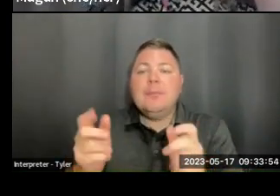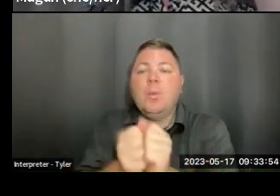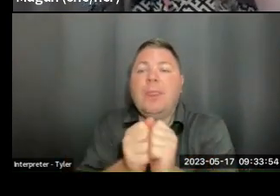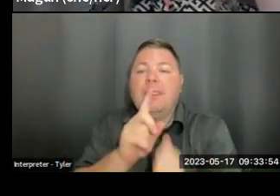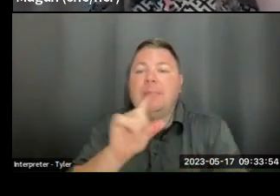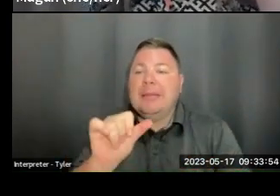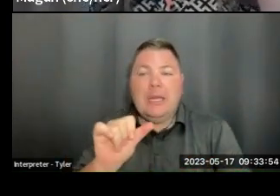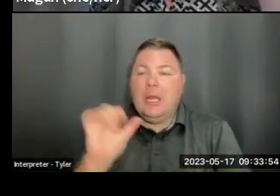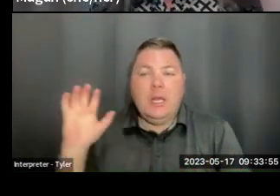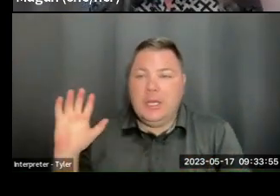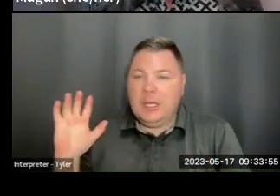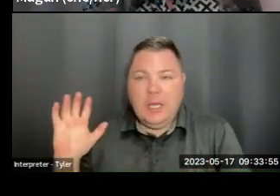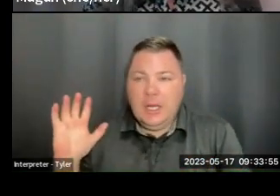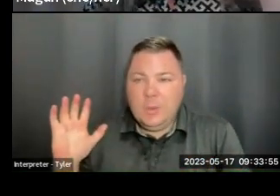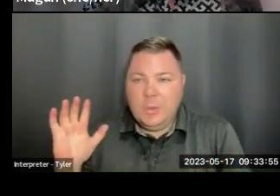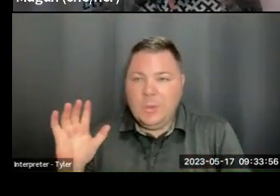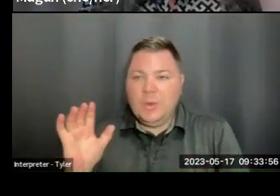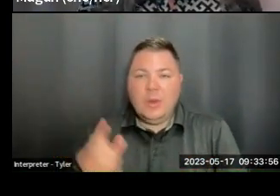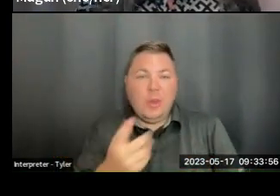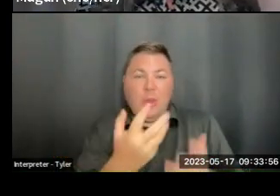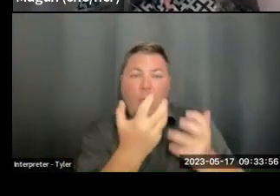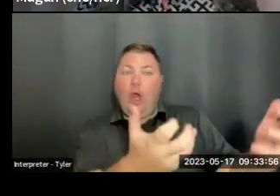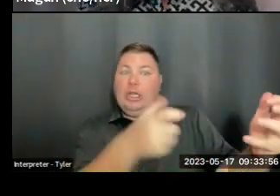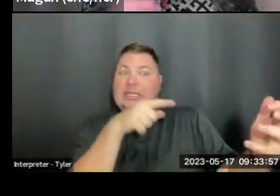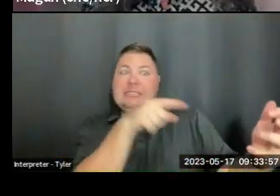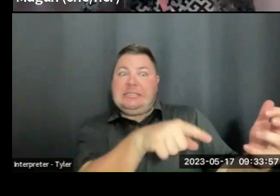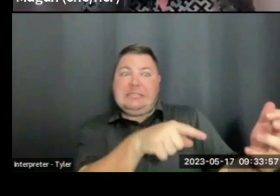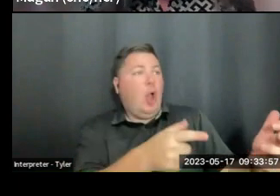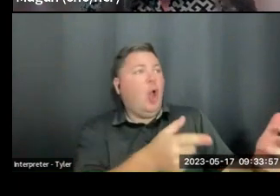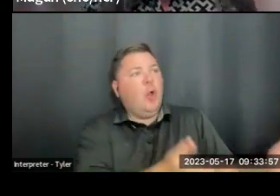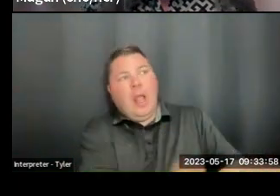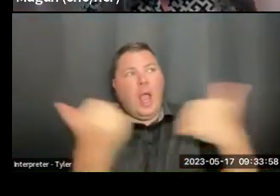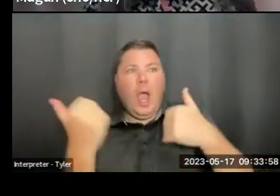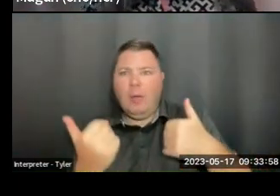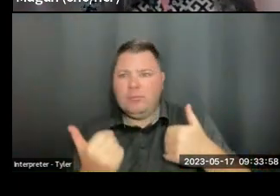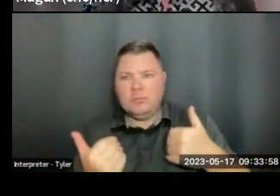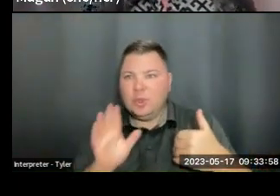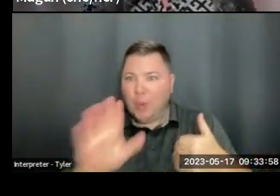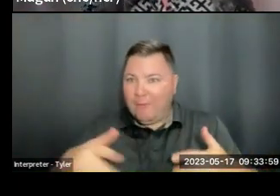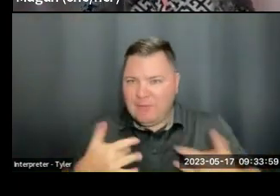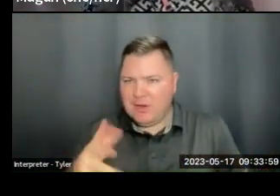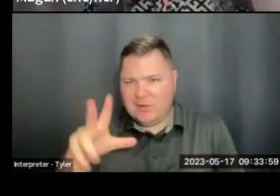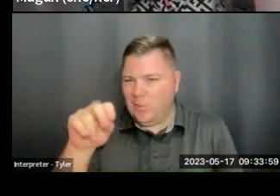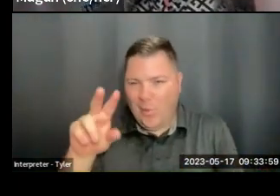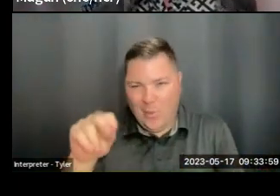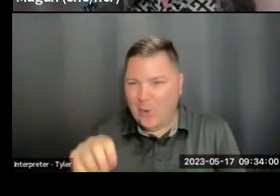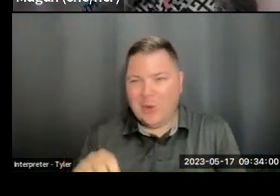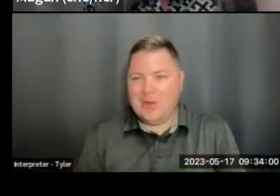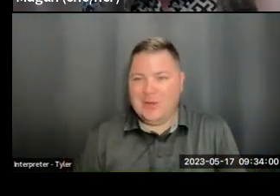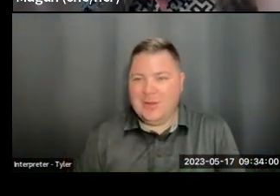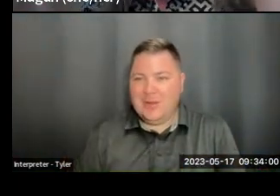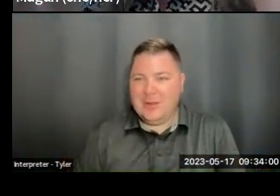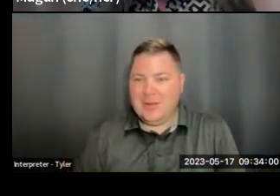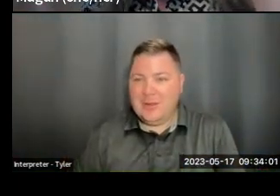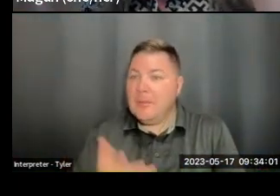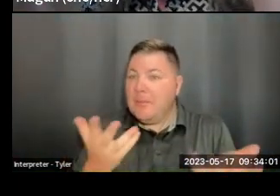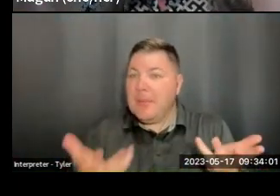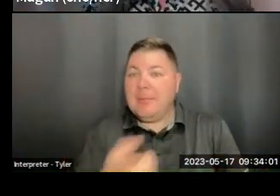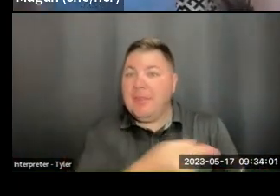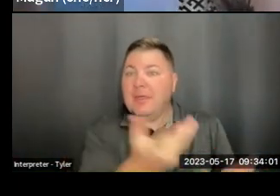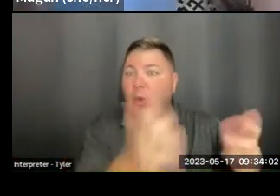We, meaning all access providers, we don't provide people with disabilities. We do not supply them to come to your